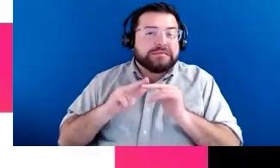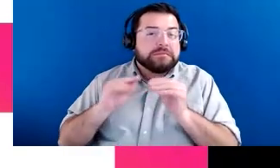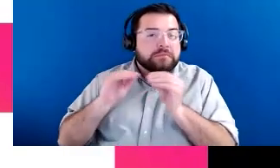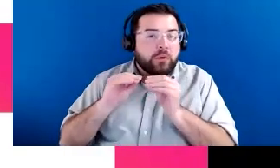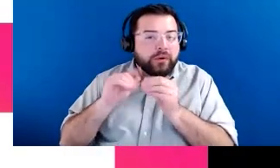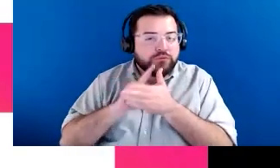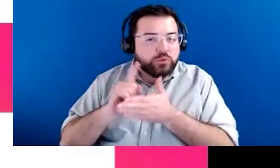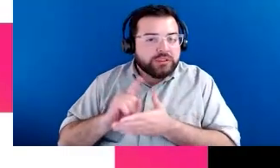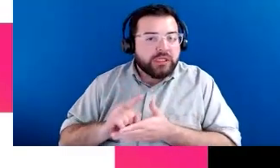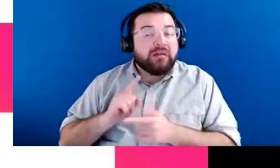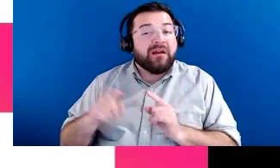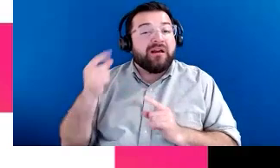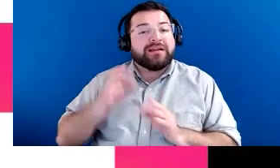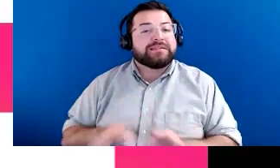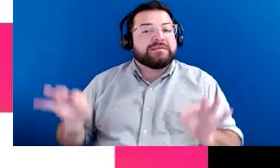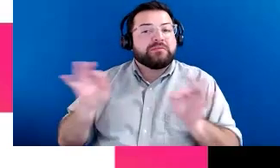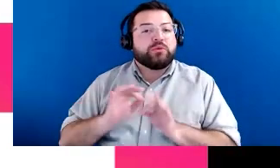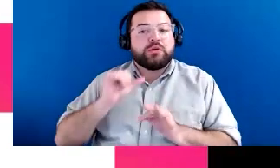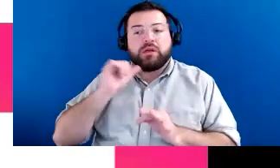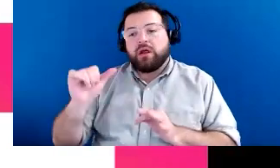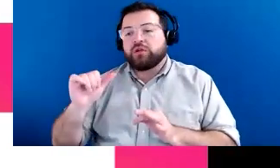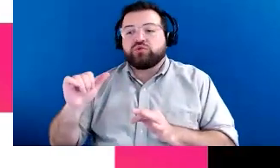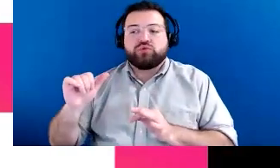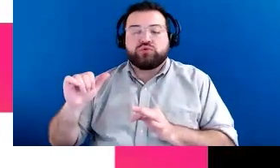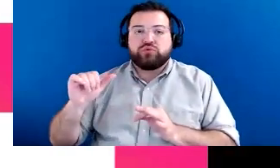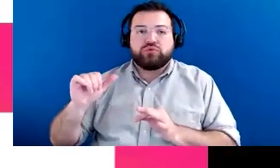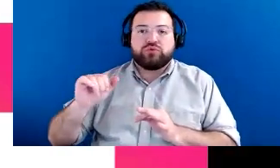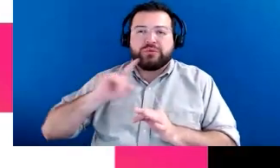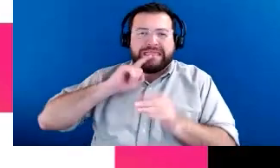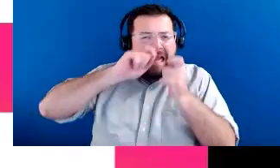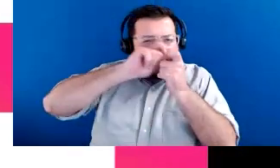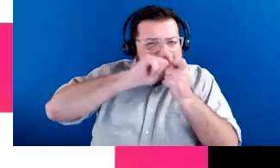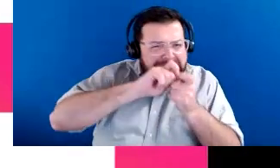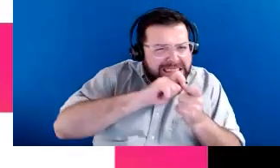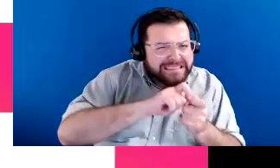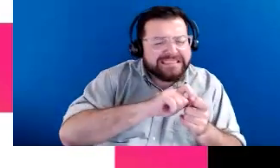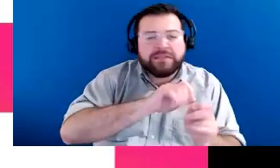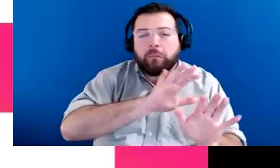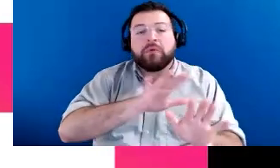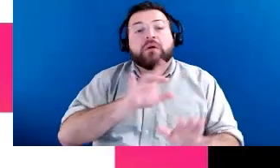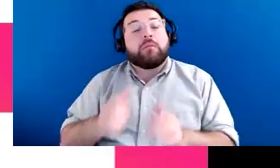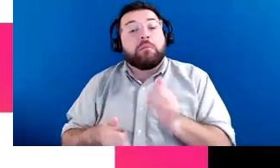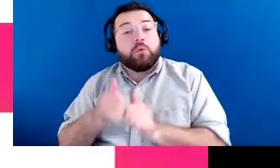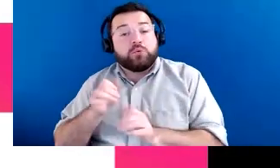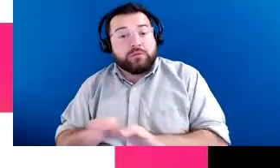it's important not to get too bogged down on the specific details. The really important thing is, you know, thinking about,